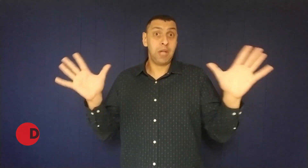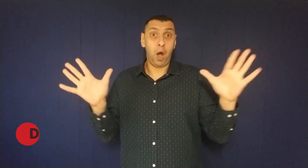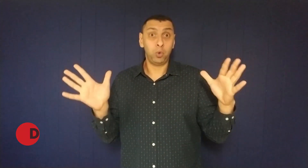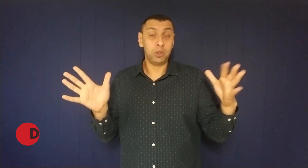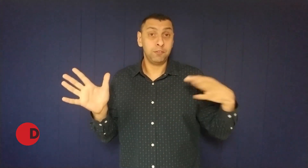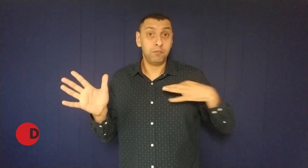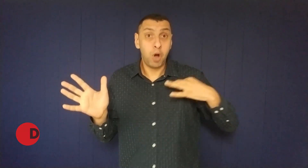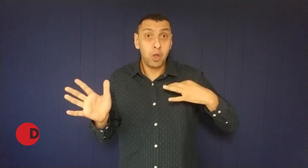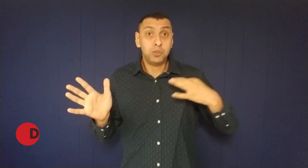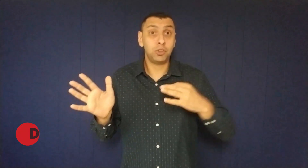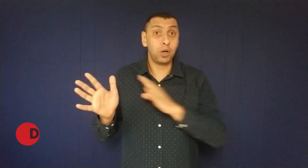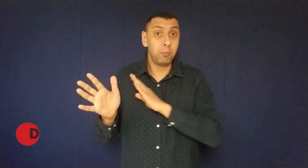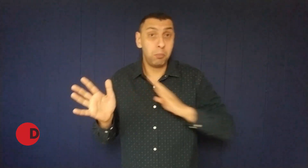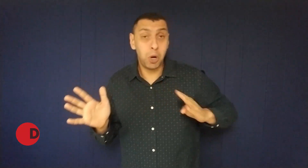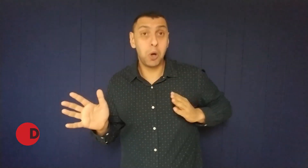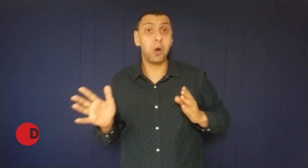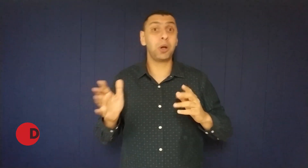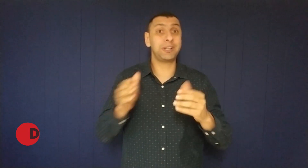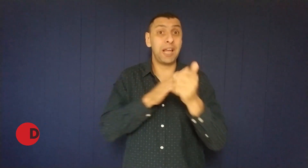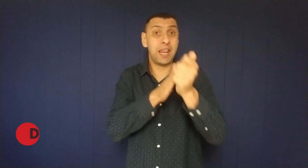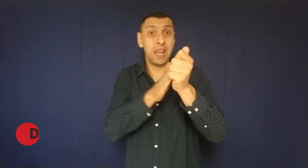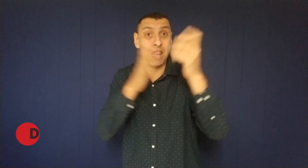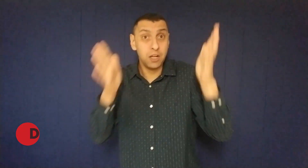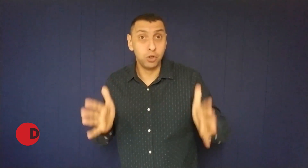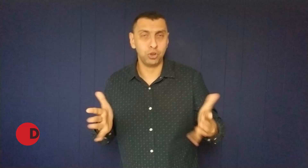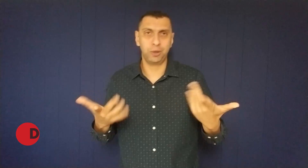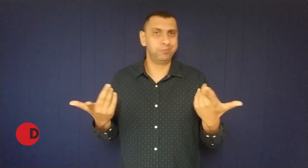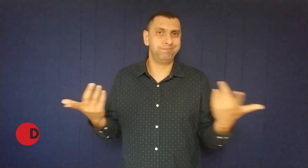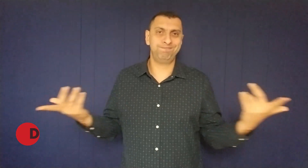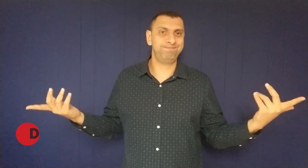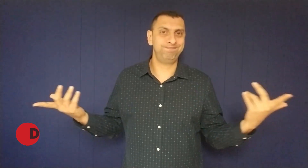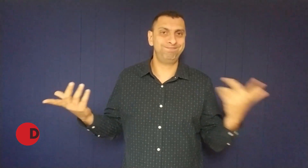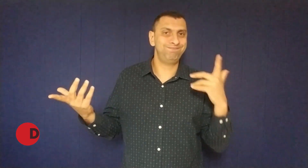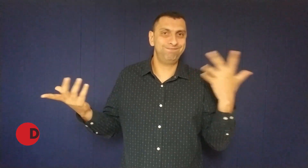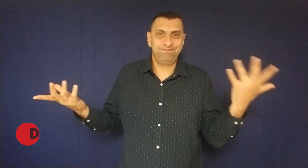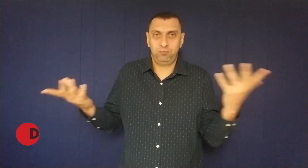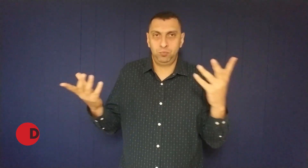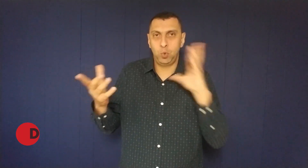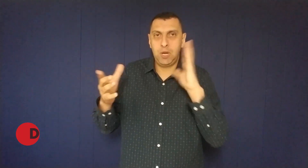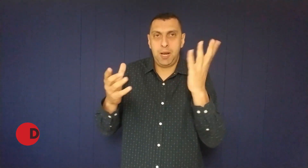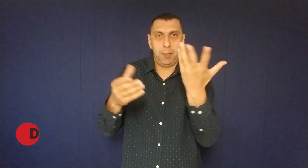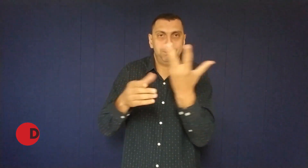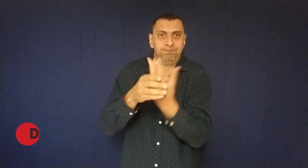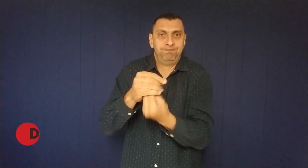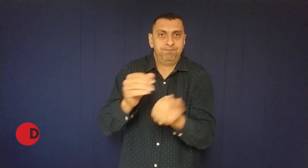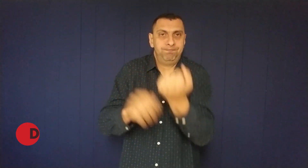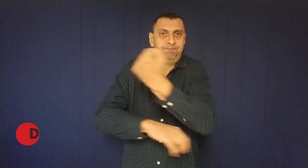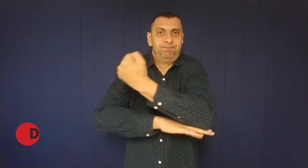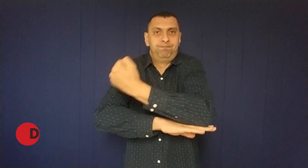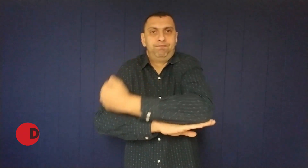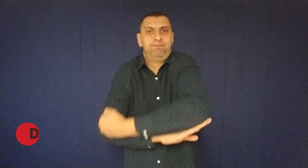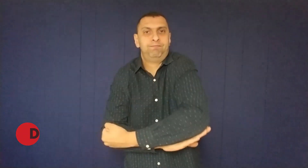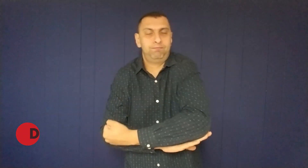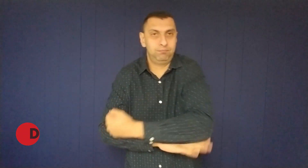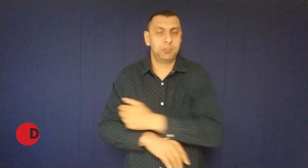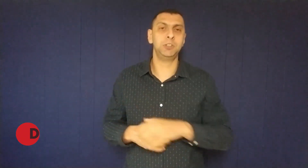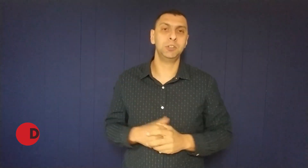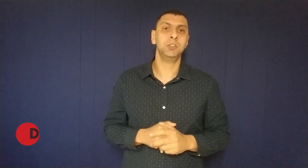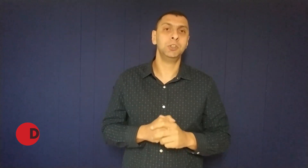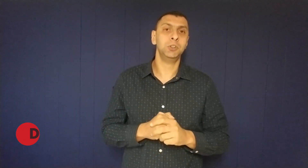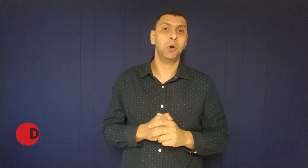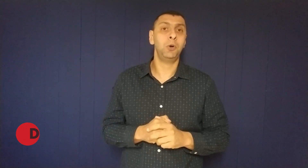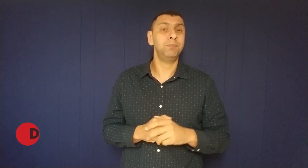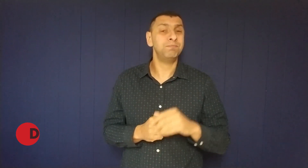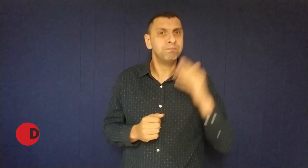Without volunteers on the board and leader, it would close down.